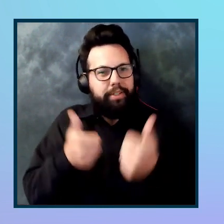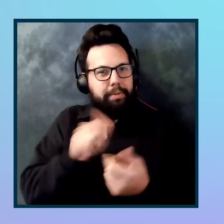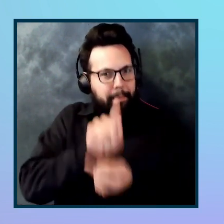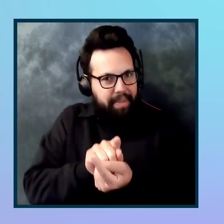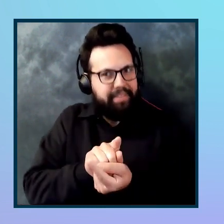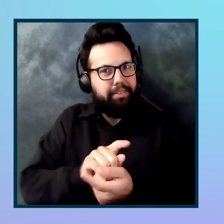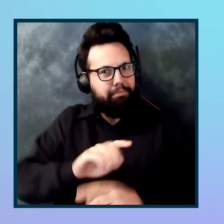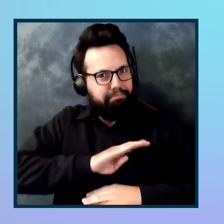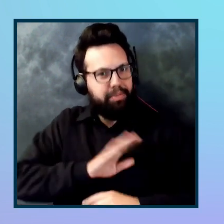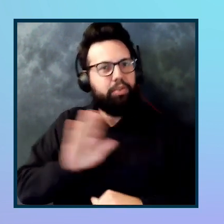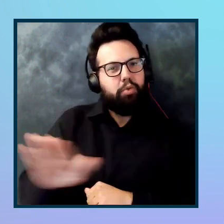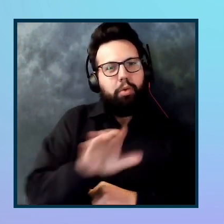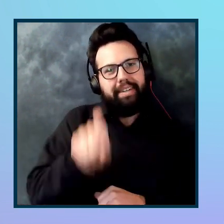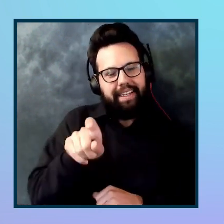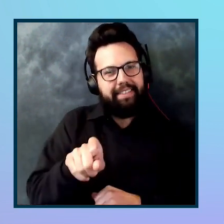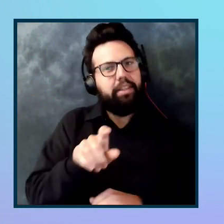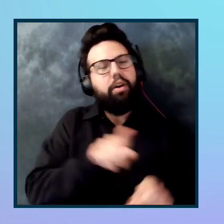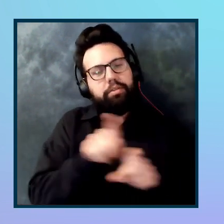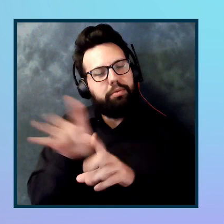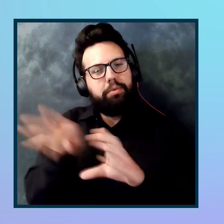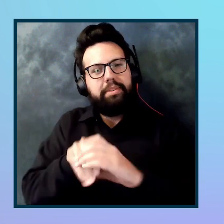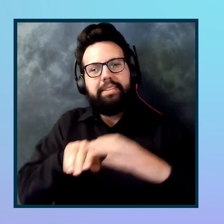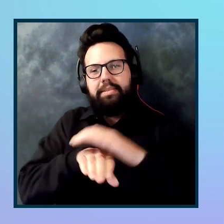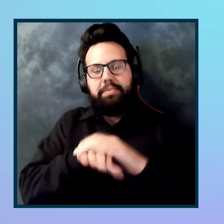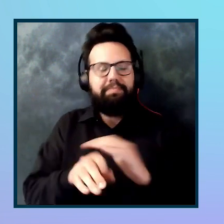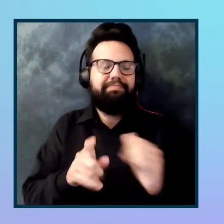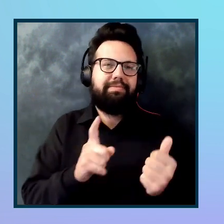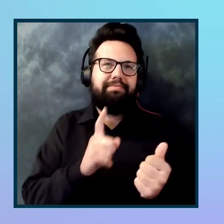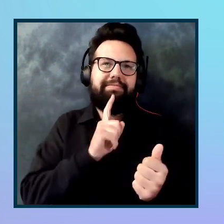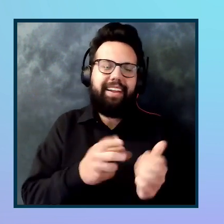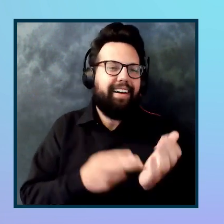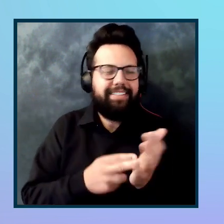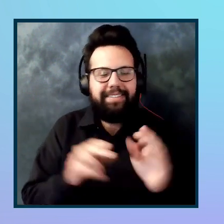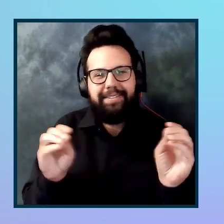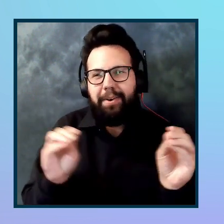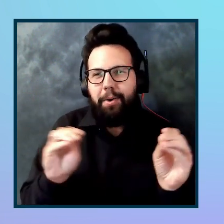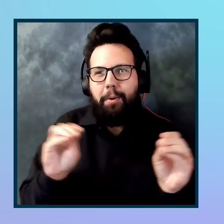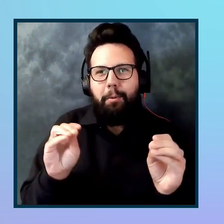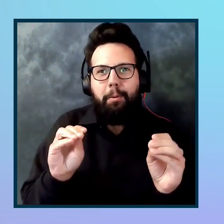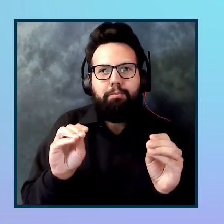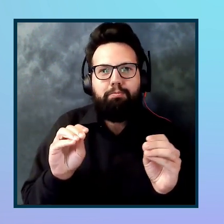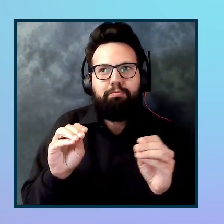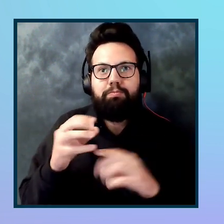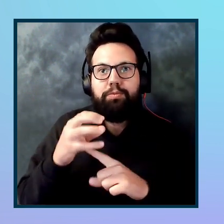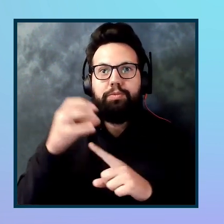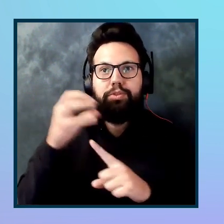Unfortunately, I don't think there's very many really good component libraries out there that are accessible and fit your needs,